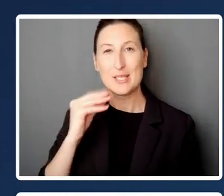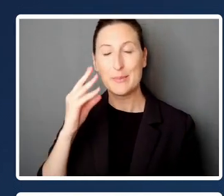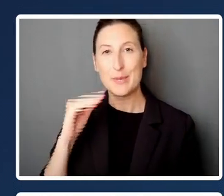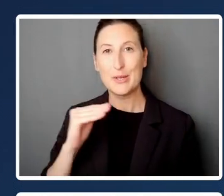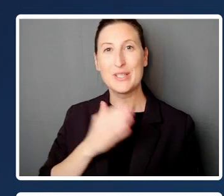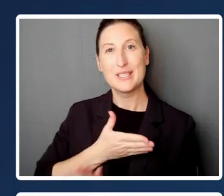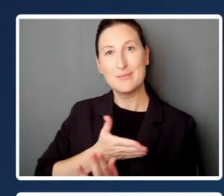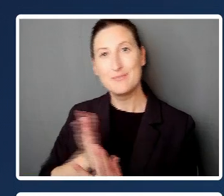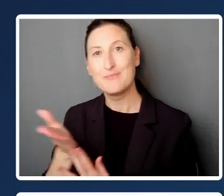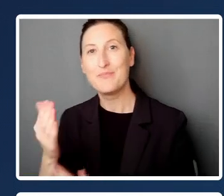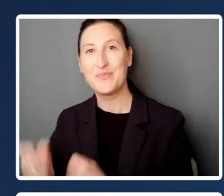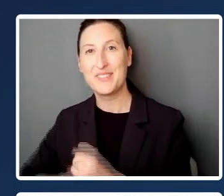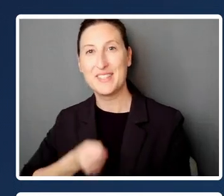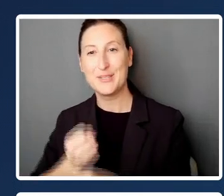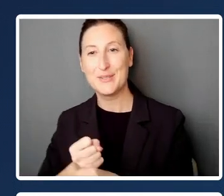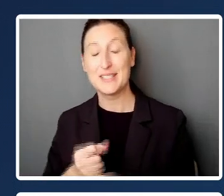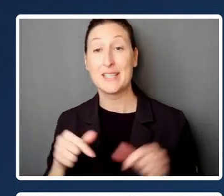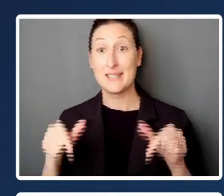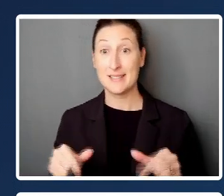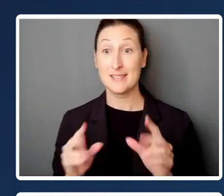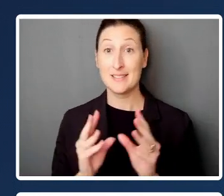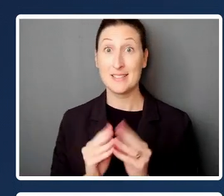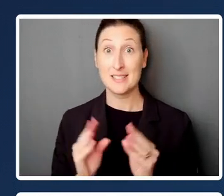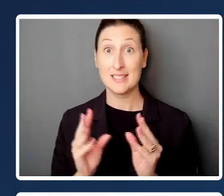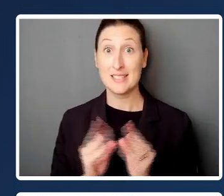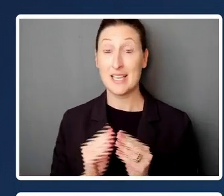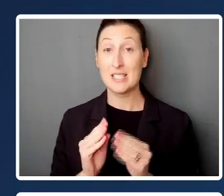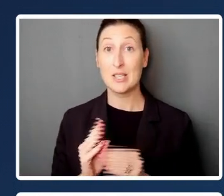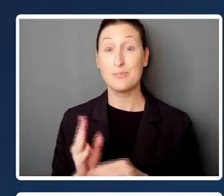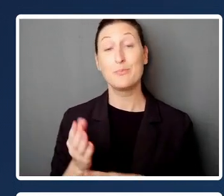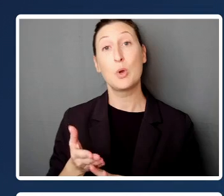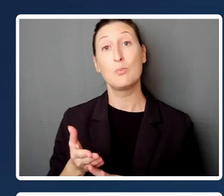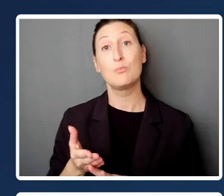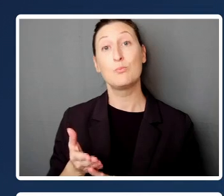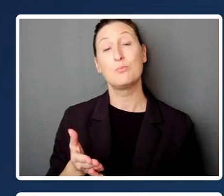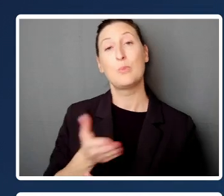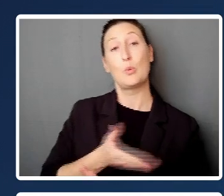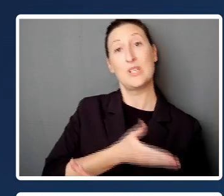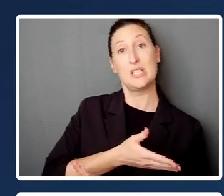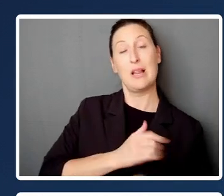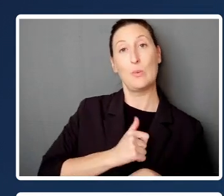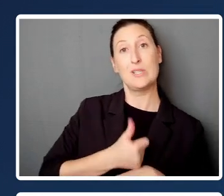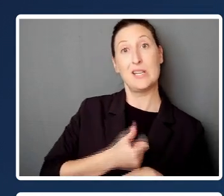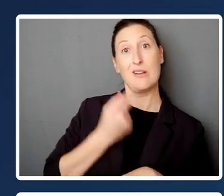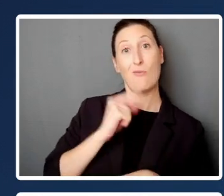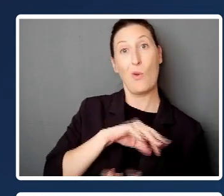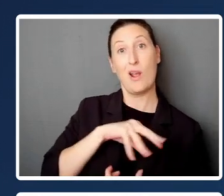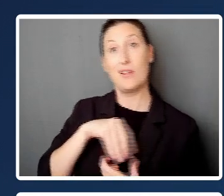This session was originally conceived to also include the National Museum of American History